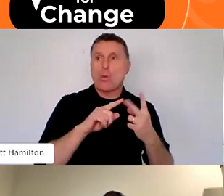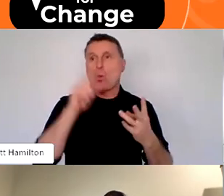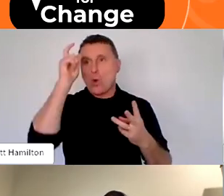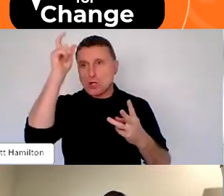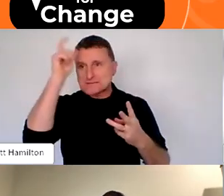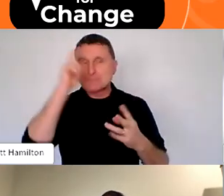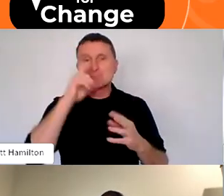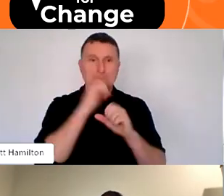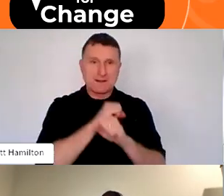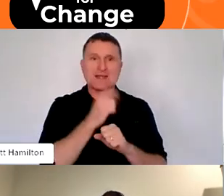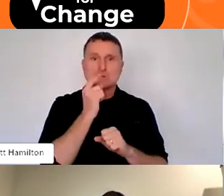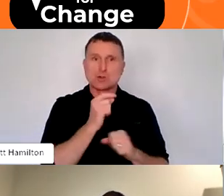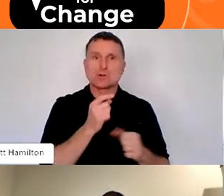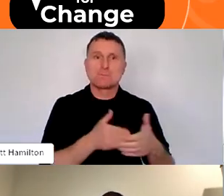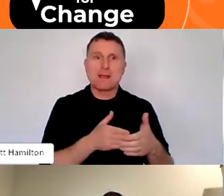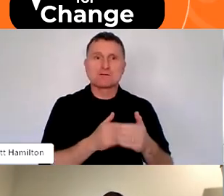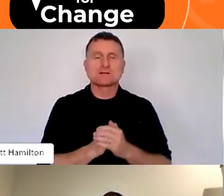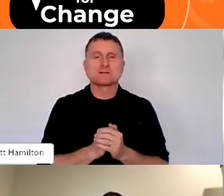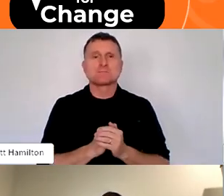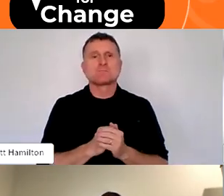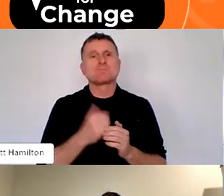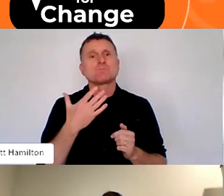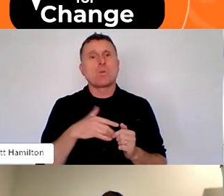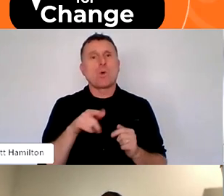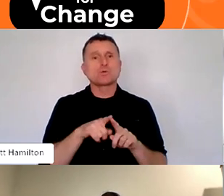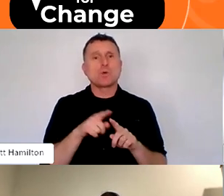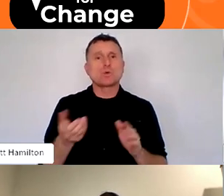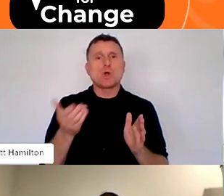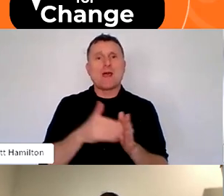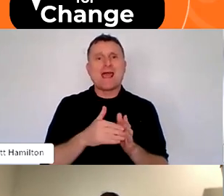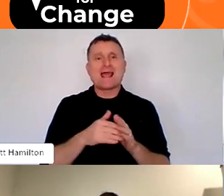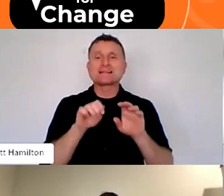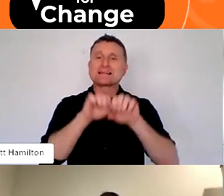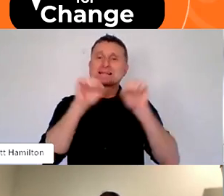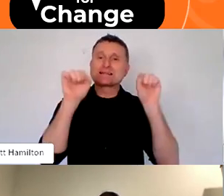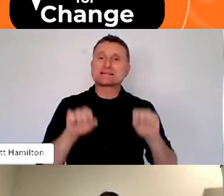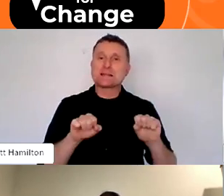I'd also like to add systemic barriers. When I think about inclusion I